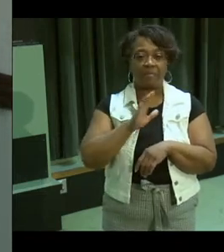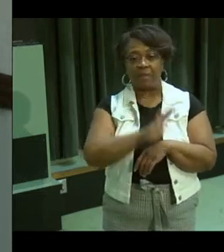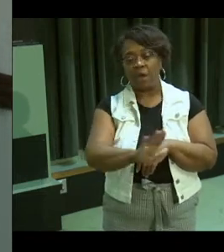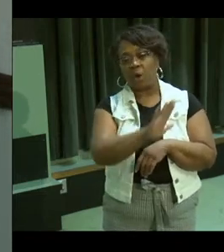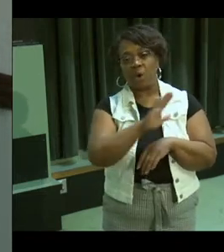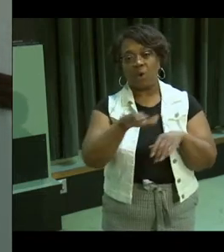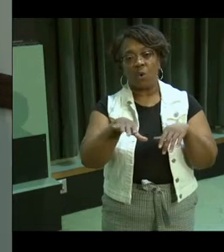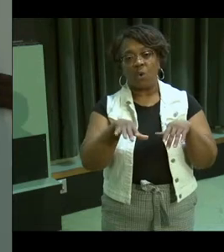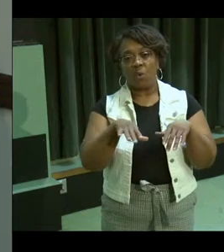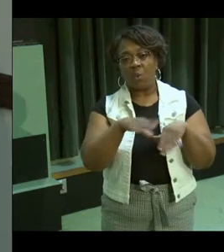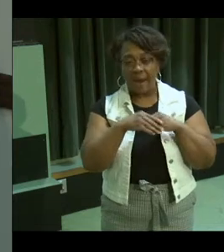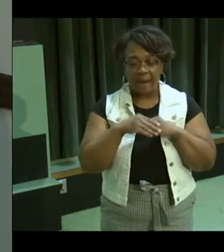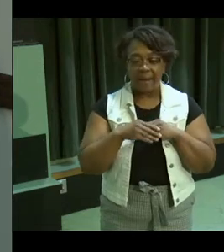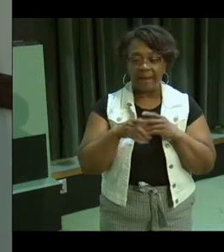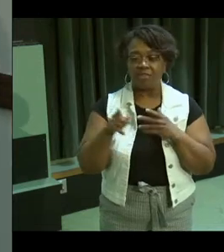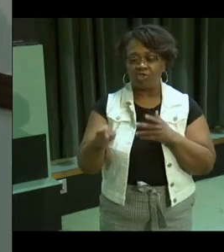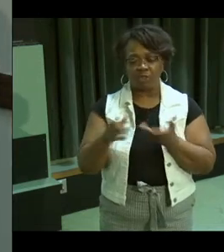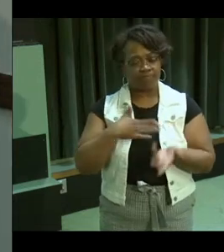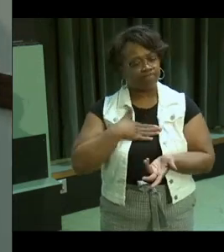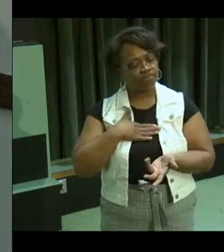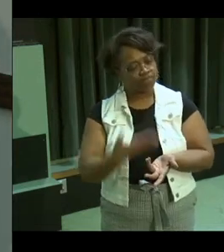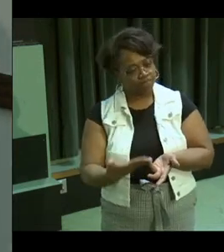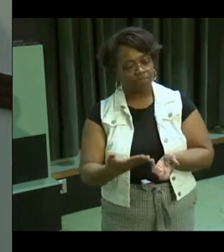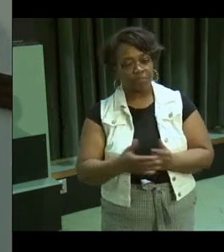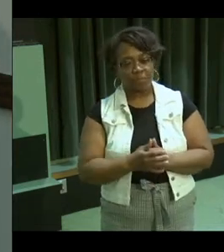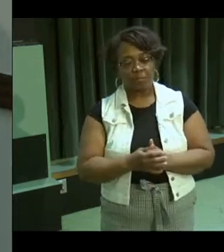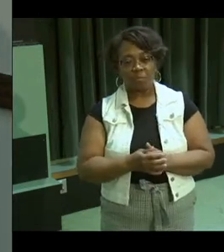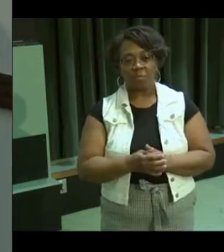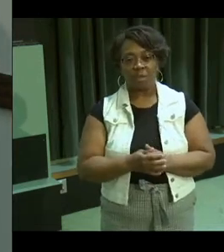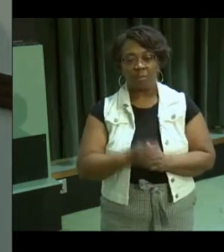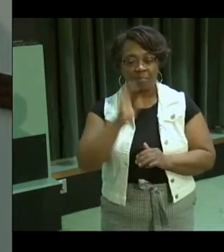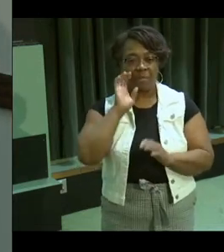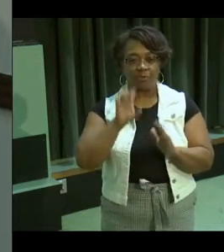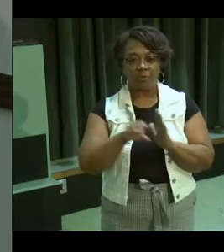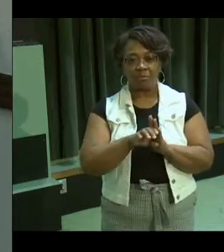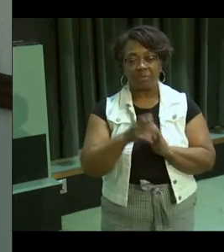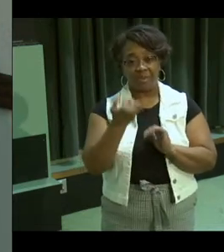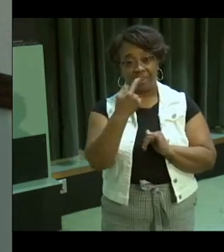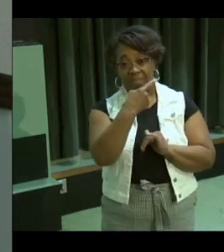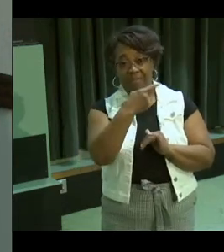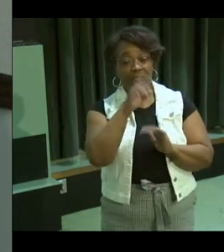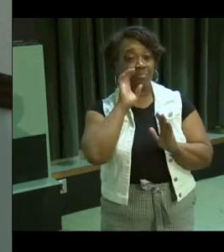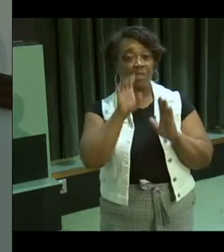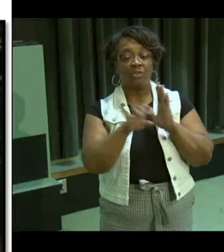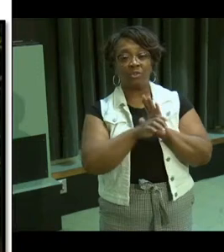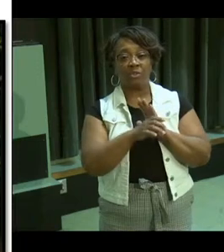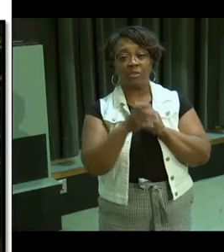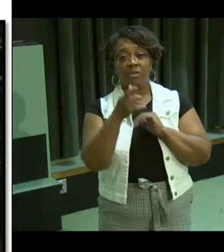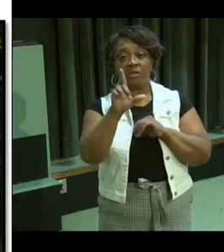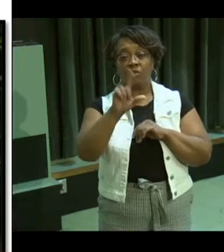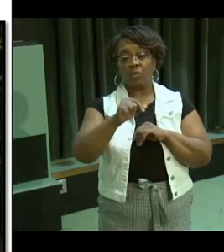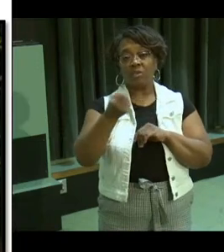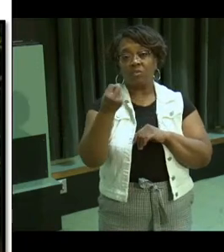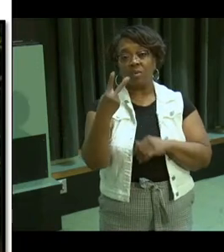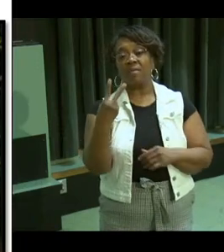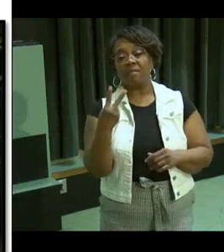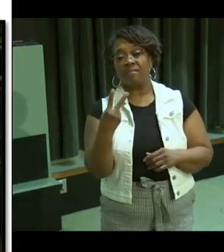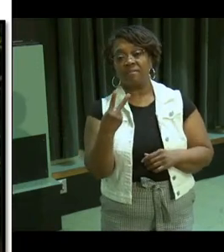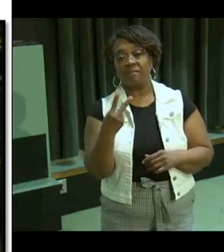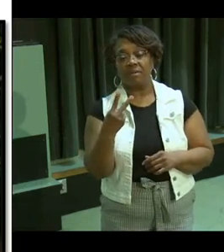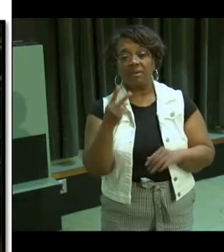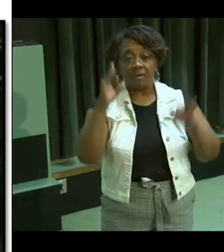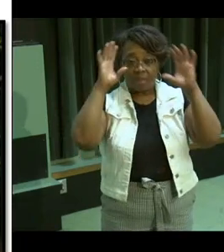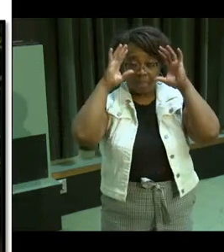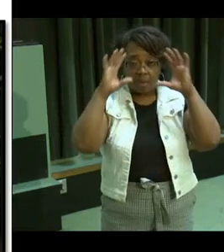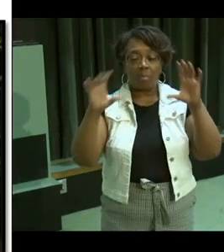hesitate. She allowed us to do